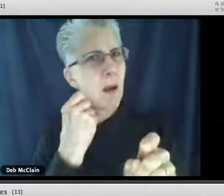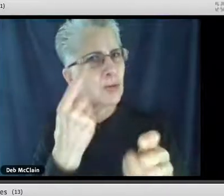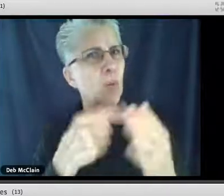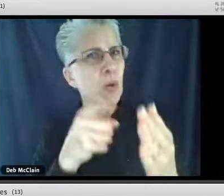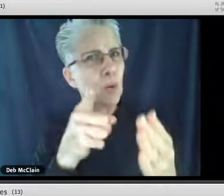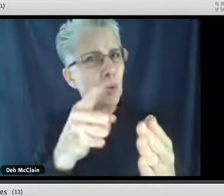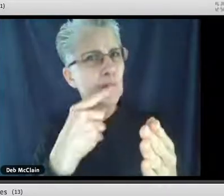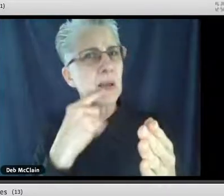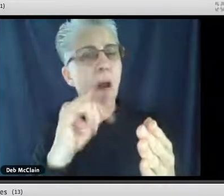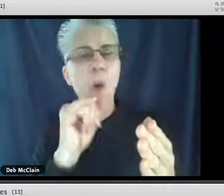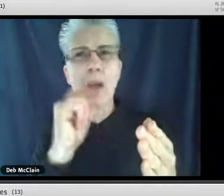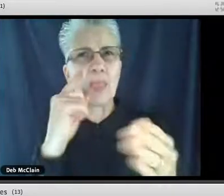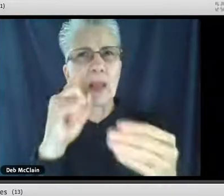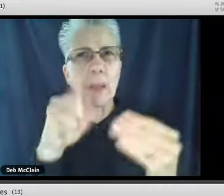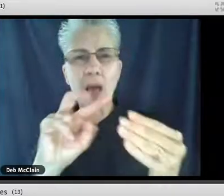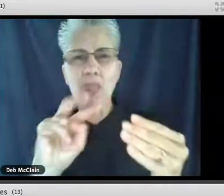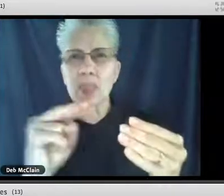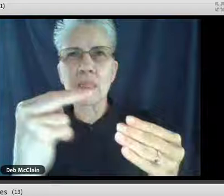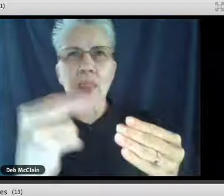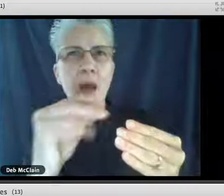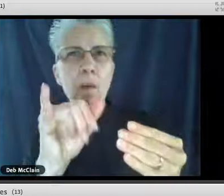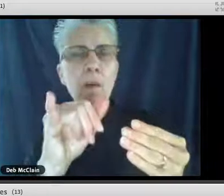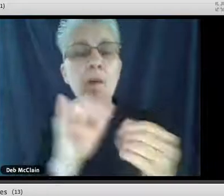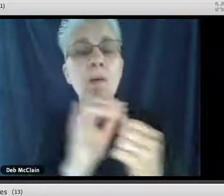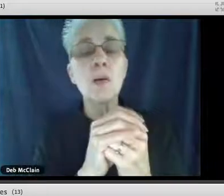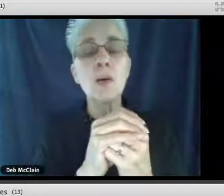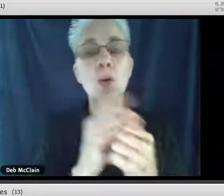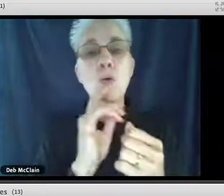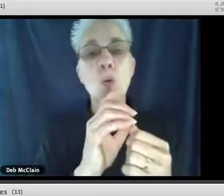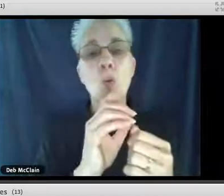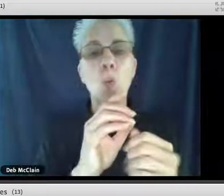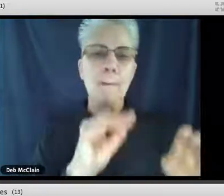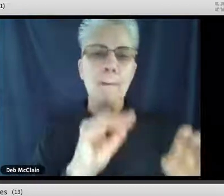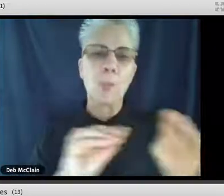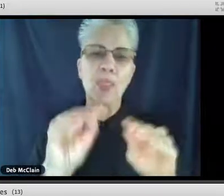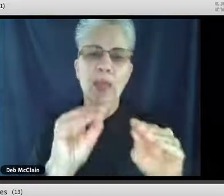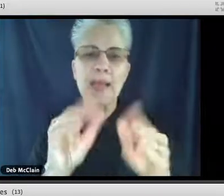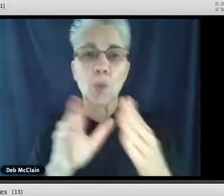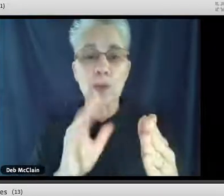I didn't even think about that." We put things how it's organized in our mind on our website,